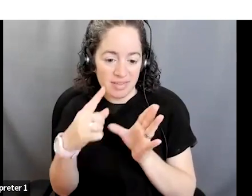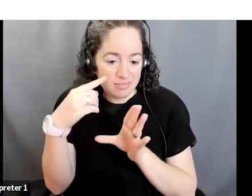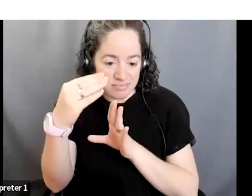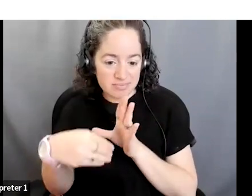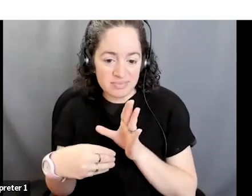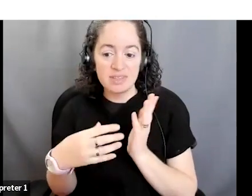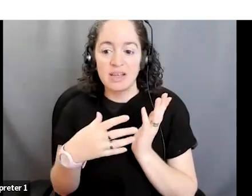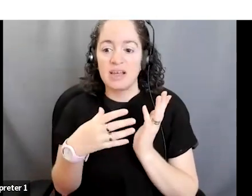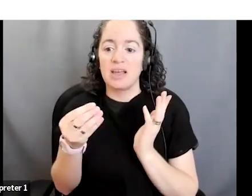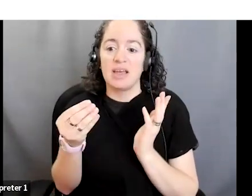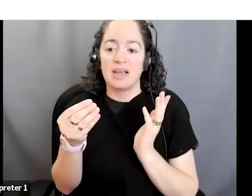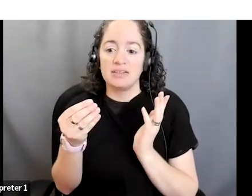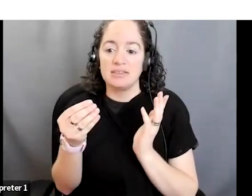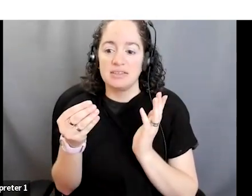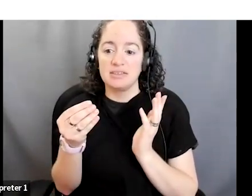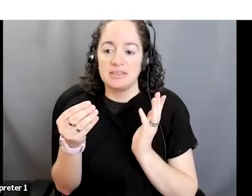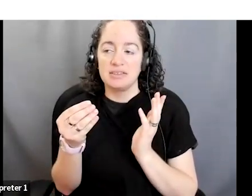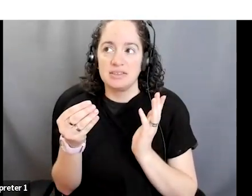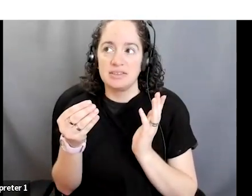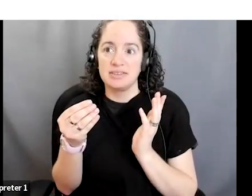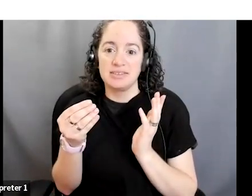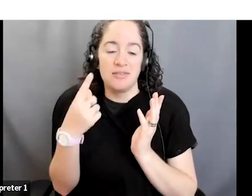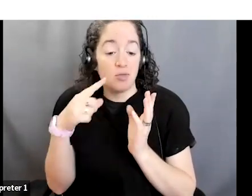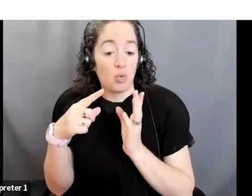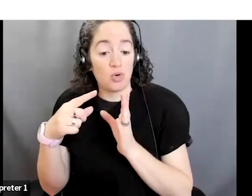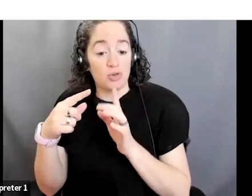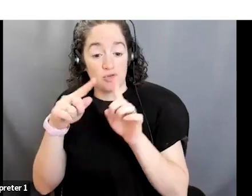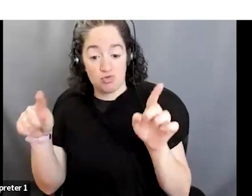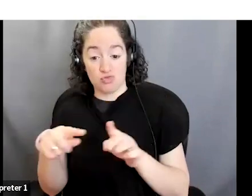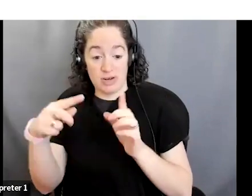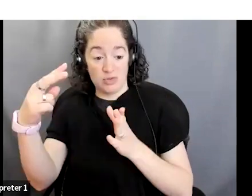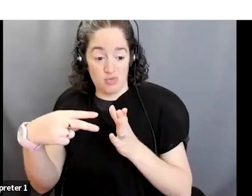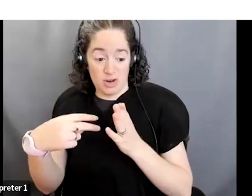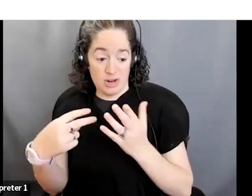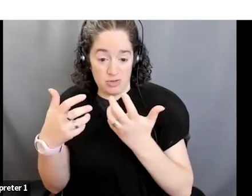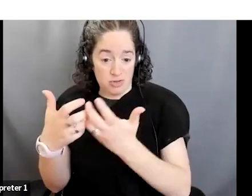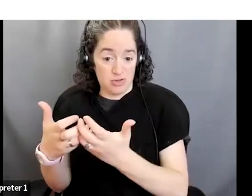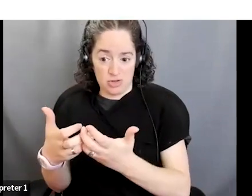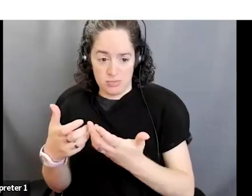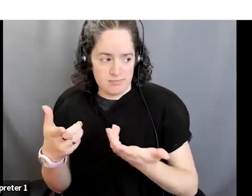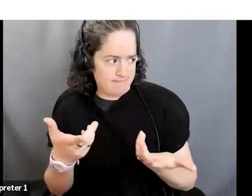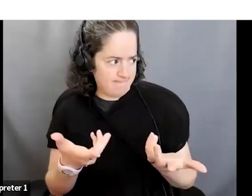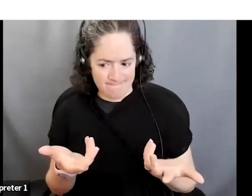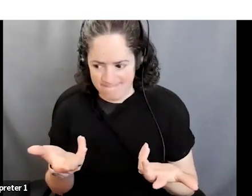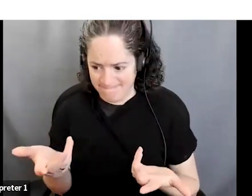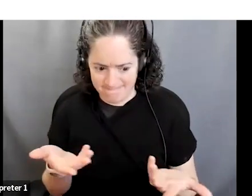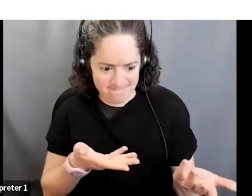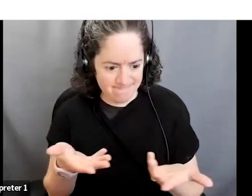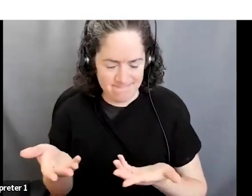and to a screen reader, he had absolutely no idea what he was supposed to do with these fields.